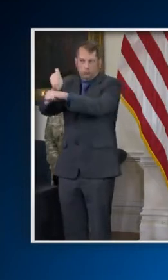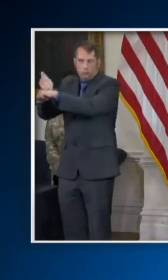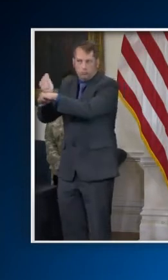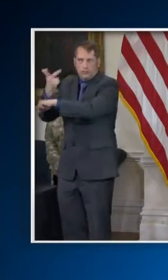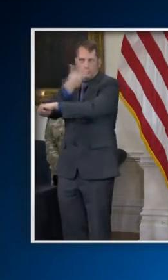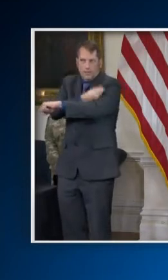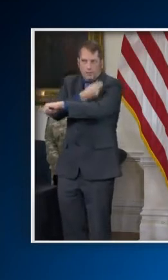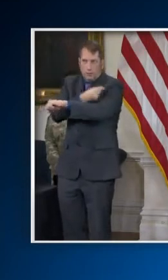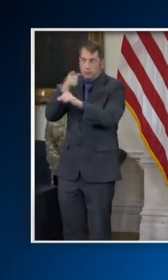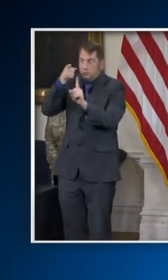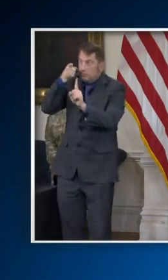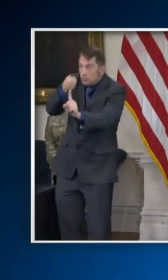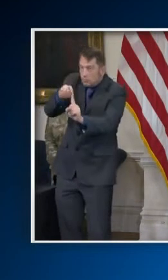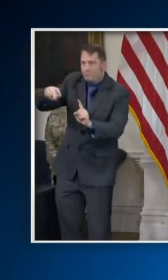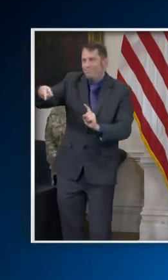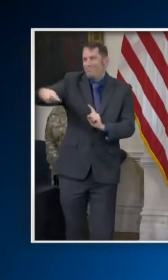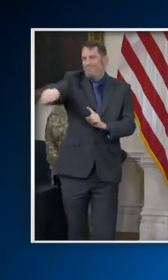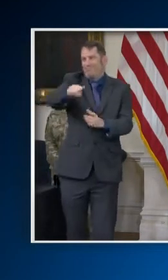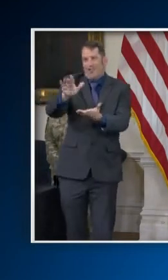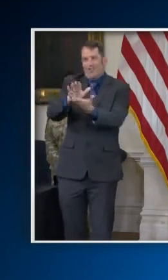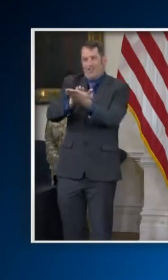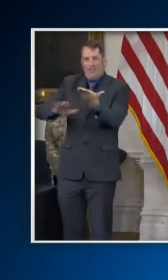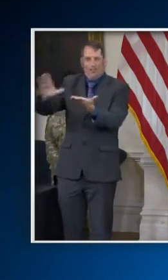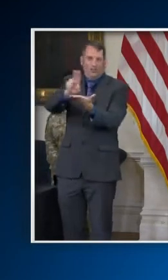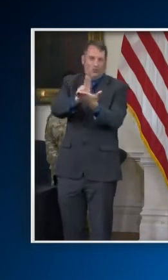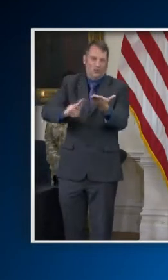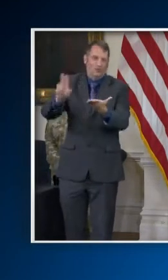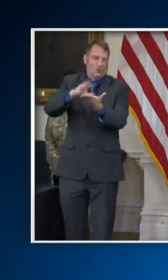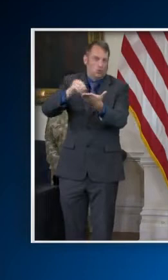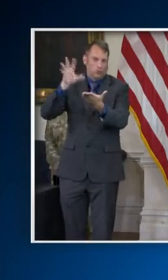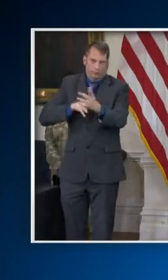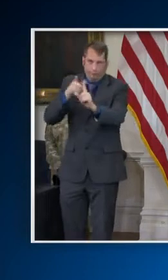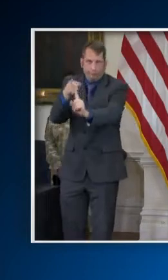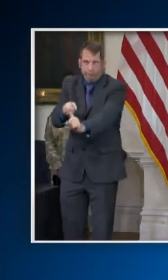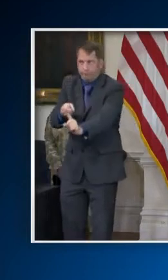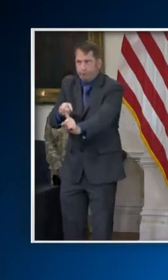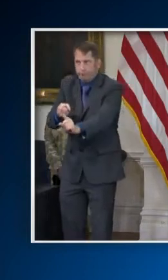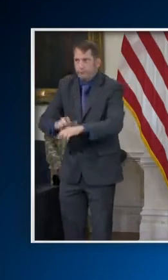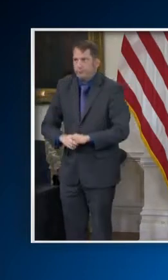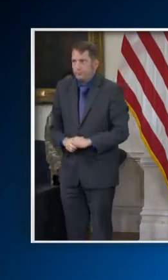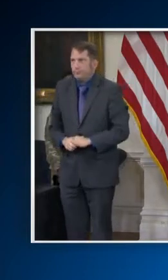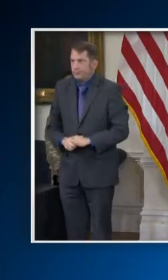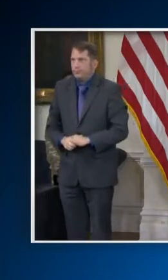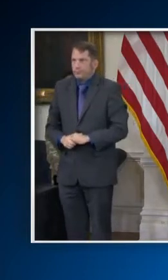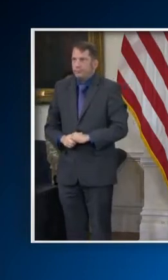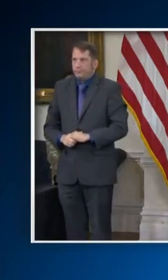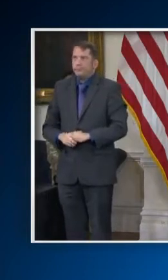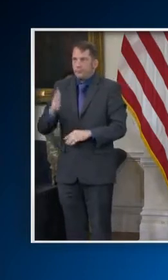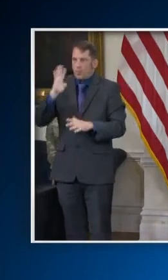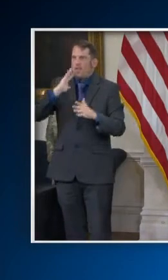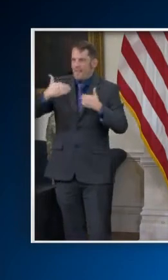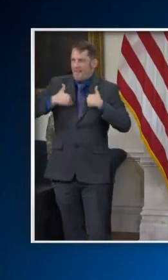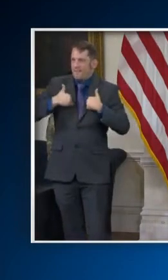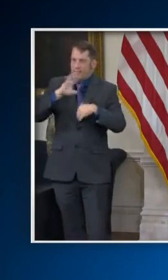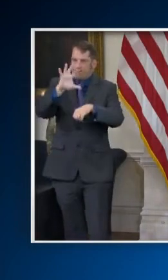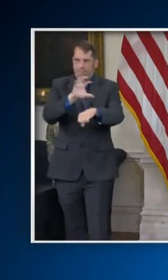WE ARE BLOCKING OFF AND RESERVING APPOINTMENTS AT MASS VACCINATION SITES, SPECIFICALLY FOR COLLEGE AND UNIVERSITY